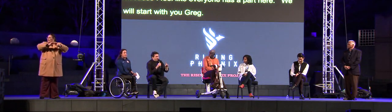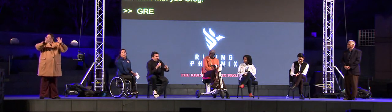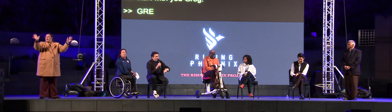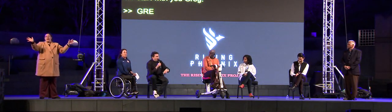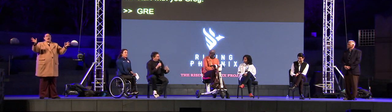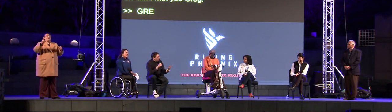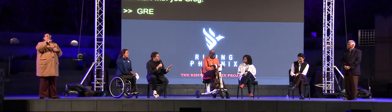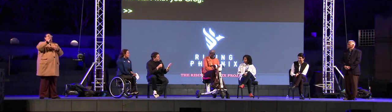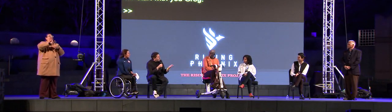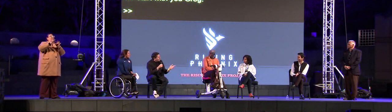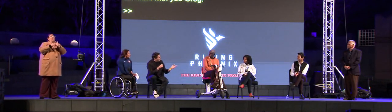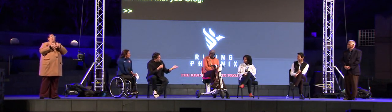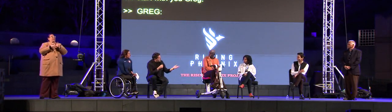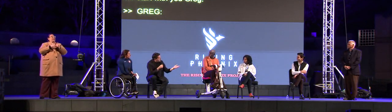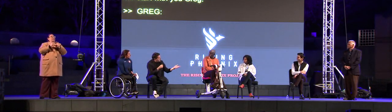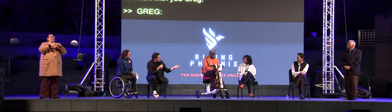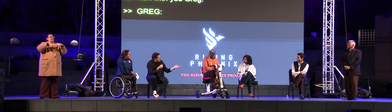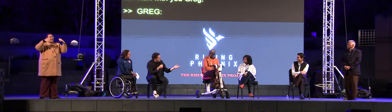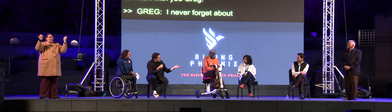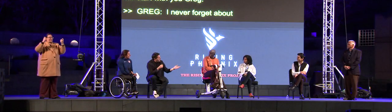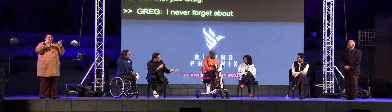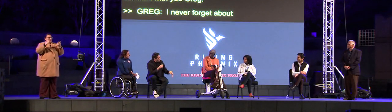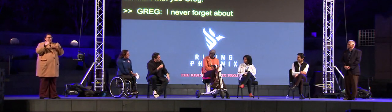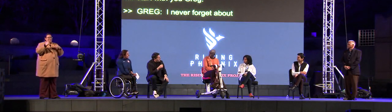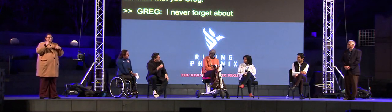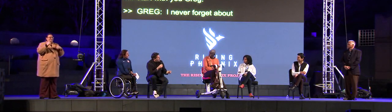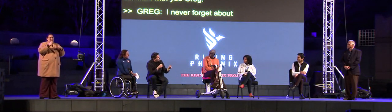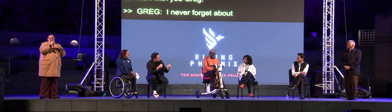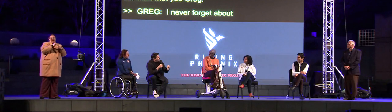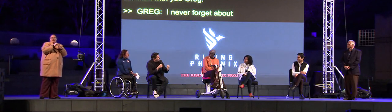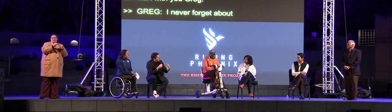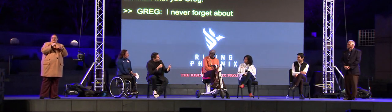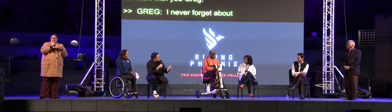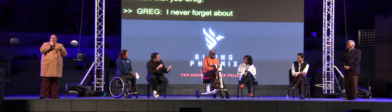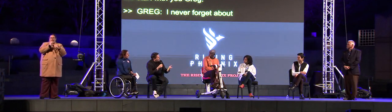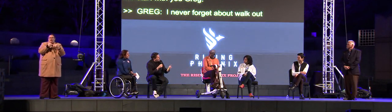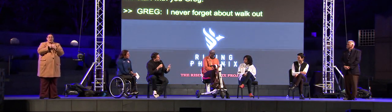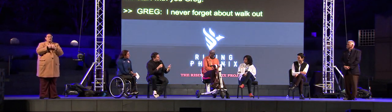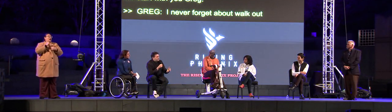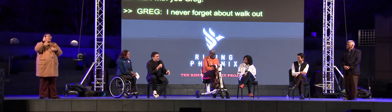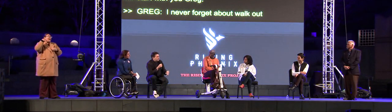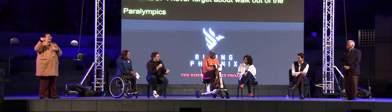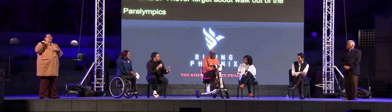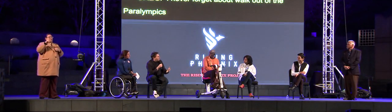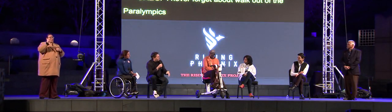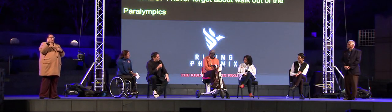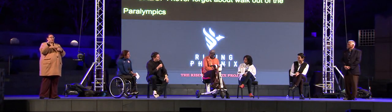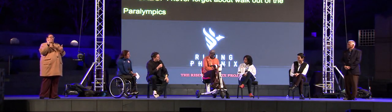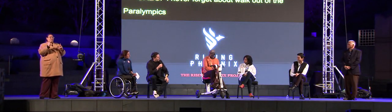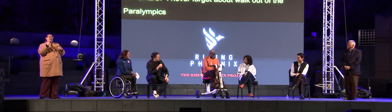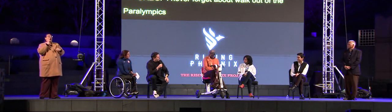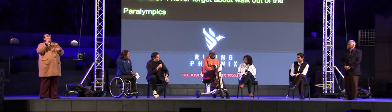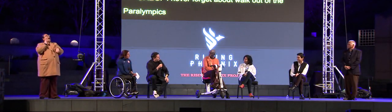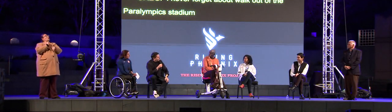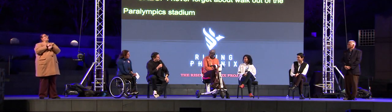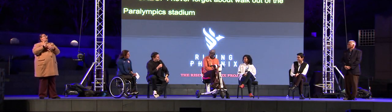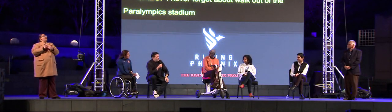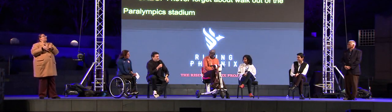stadium-- by the way, we renamed-- this is a challenge, if you want one. At London, 2012, everyone used to say, I work for the Olympics.